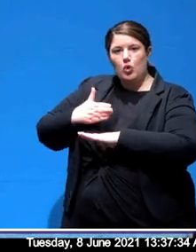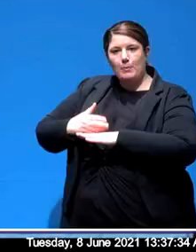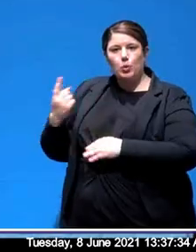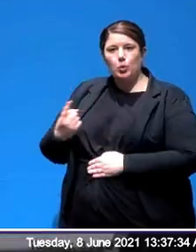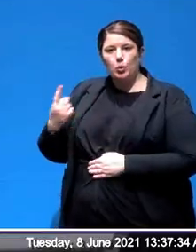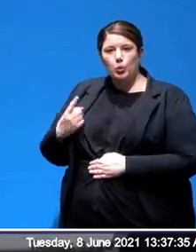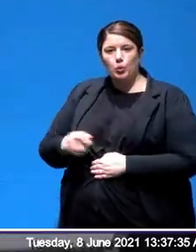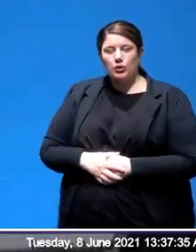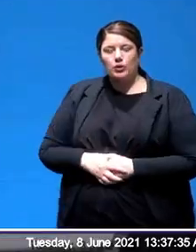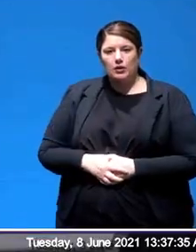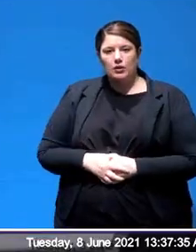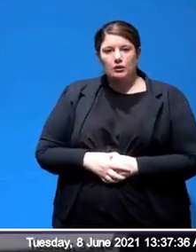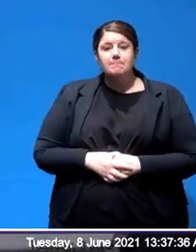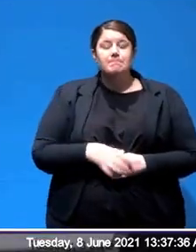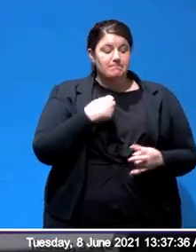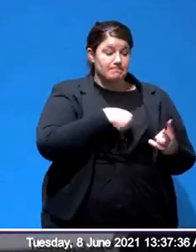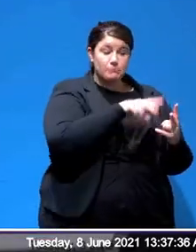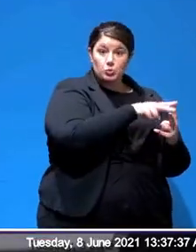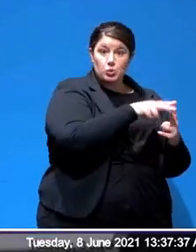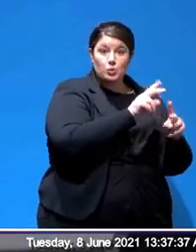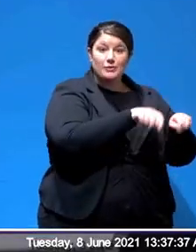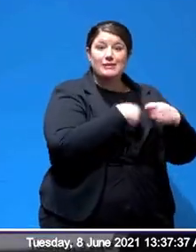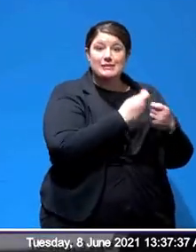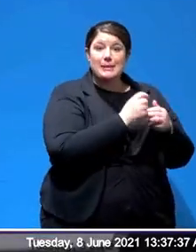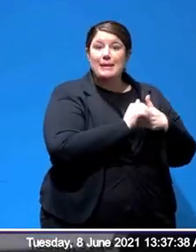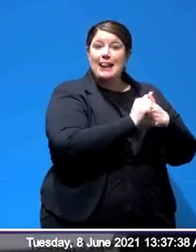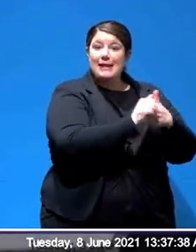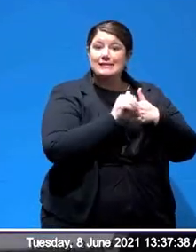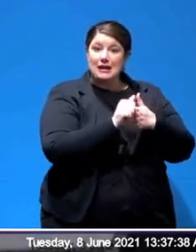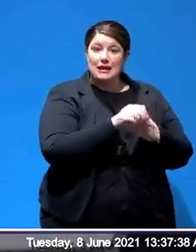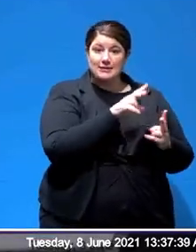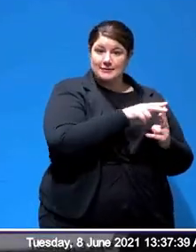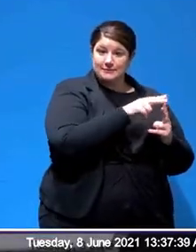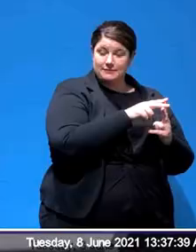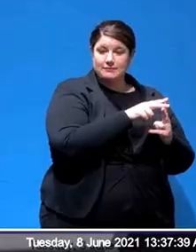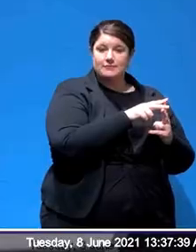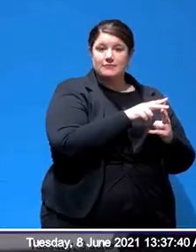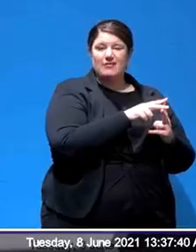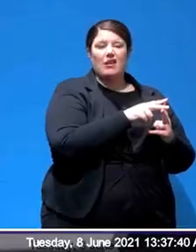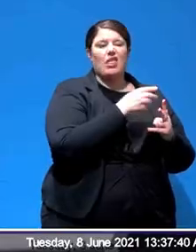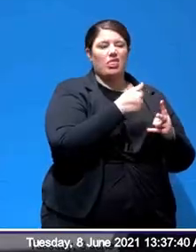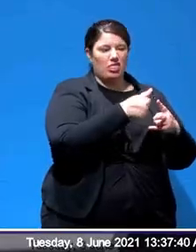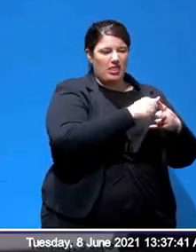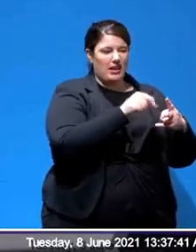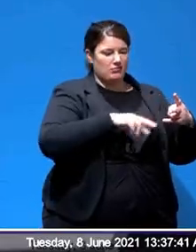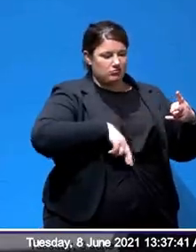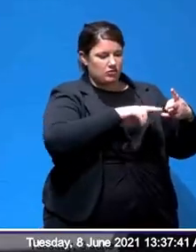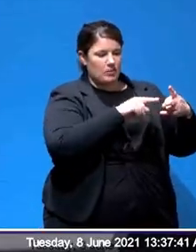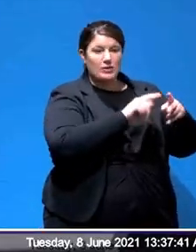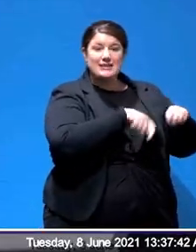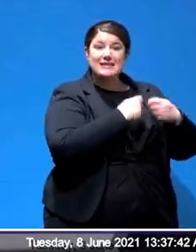I have two team leaders and under them sit team supervisors,